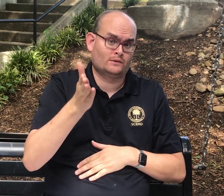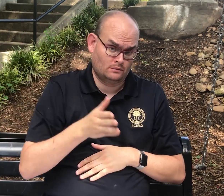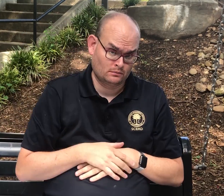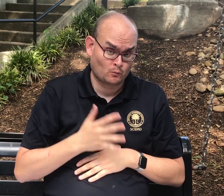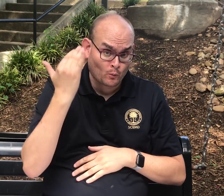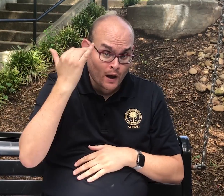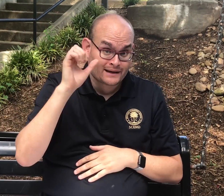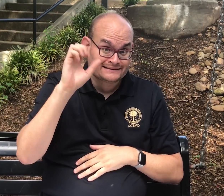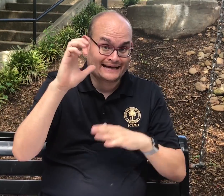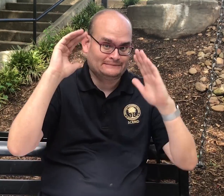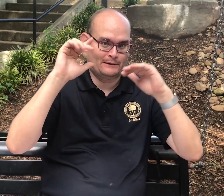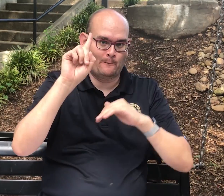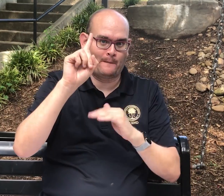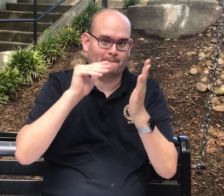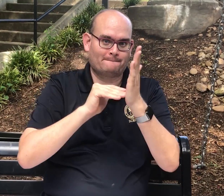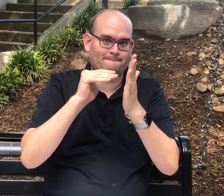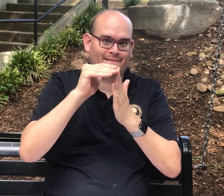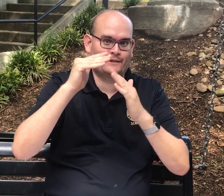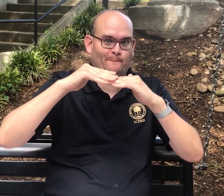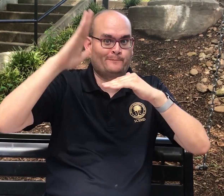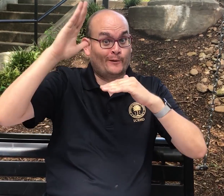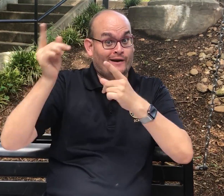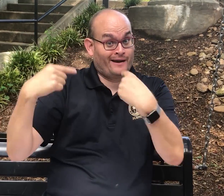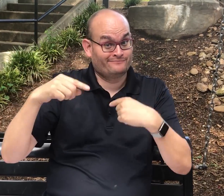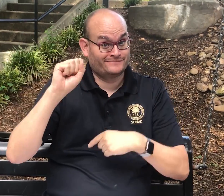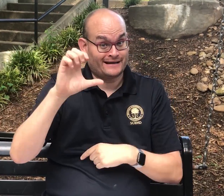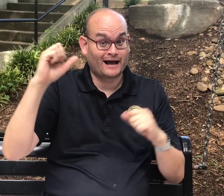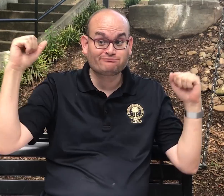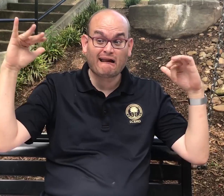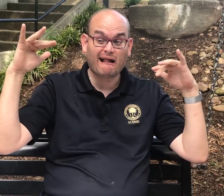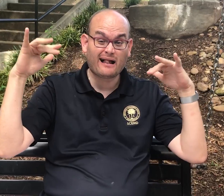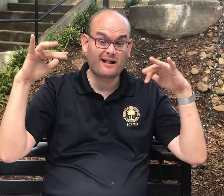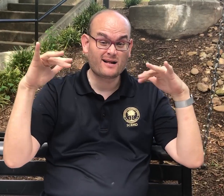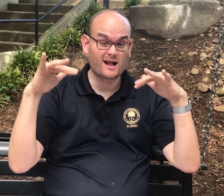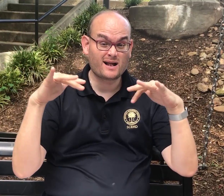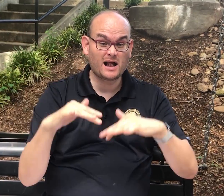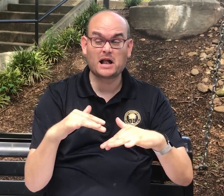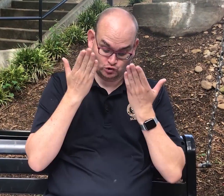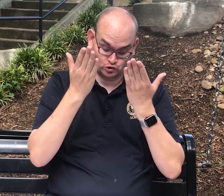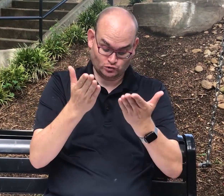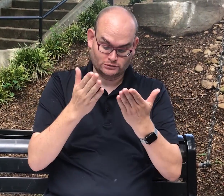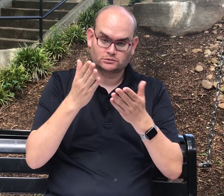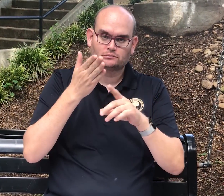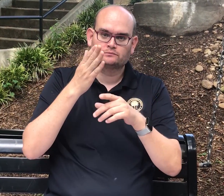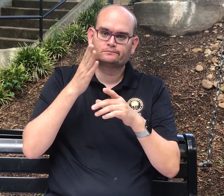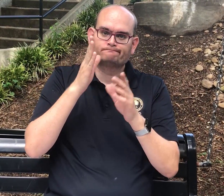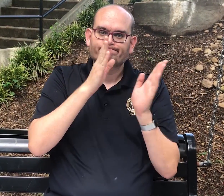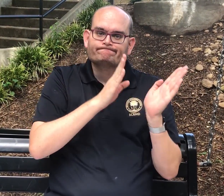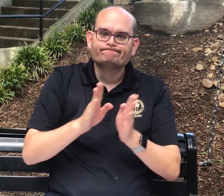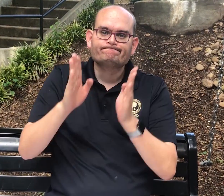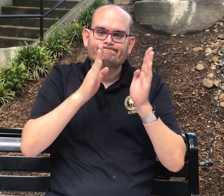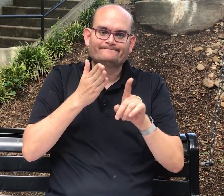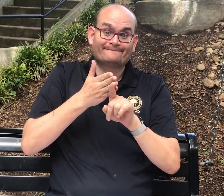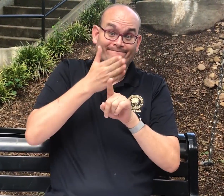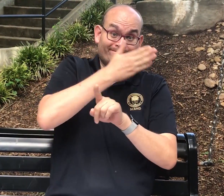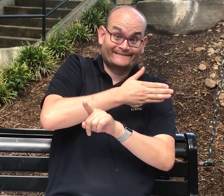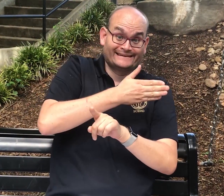SOUTH CAROLINA IS EXPECTING ONE MILLION OR MORE VISITORS TO CONVERGE INTO THE STATE IT IS CRITICAL TO PREPARE IN ADVANCE